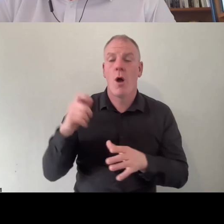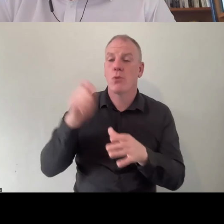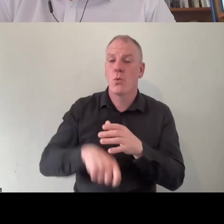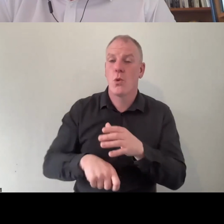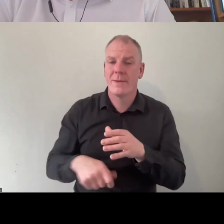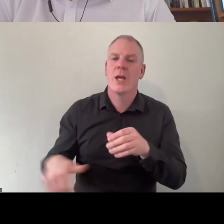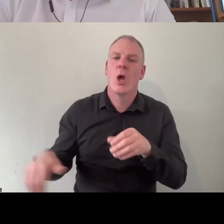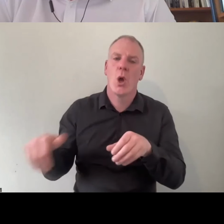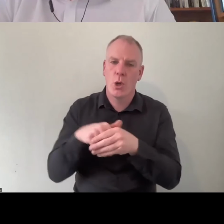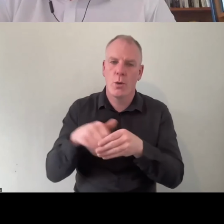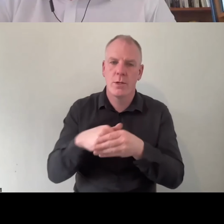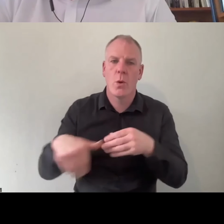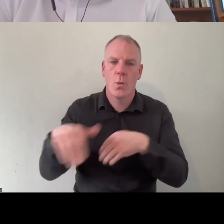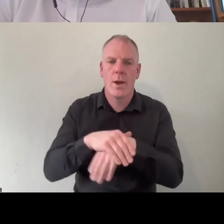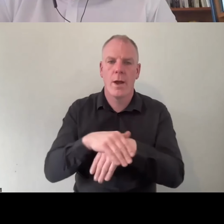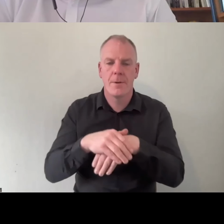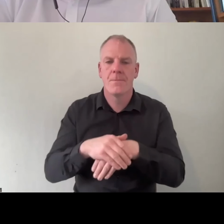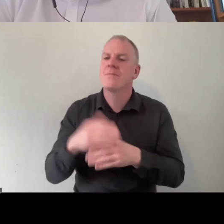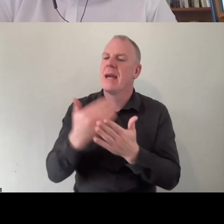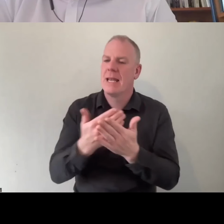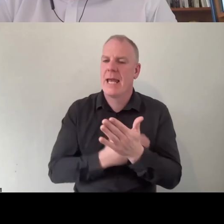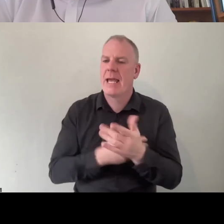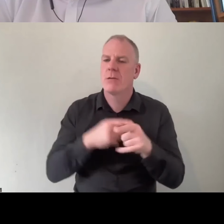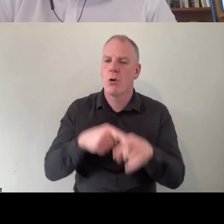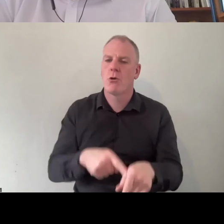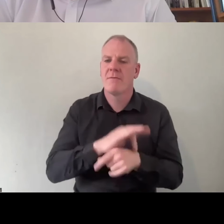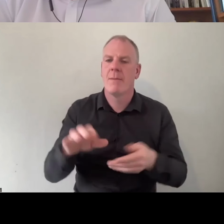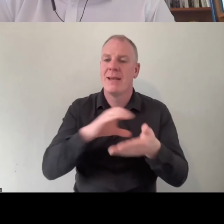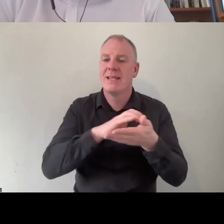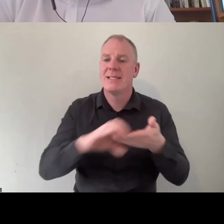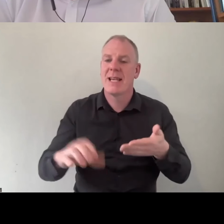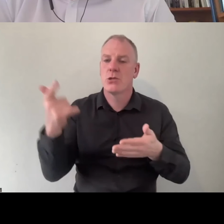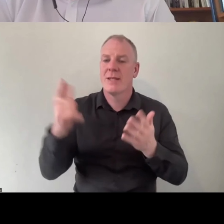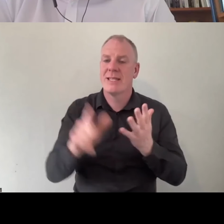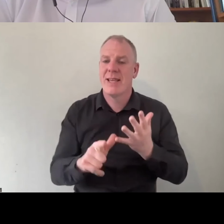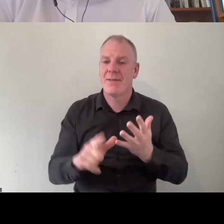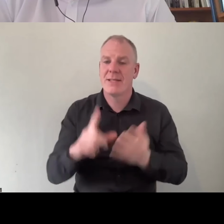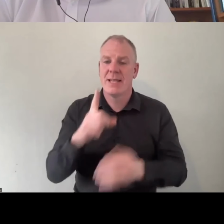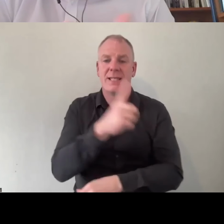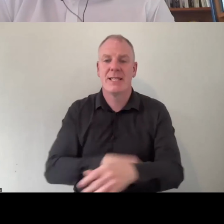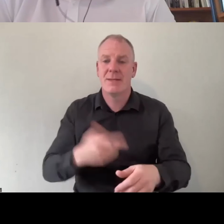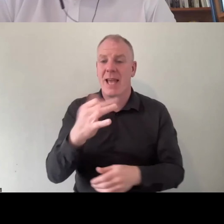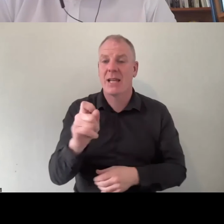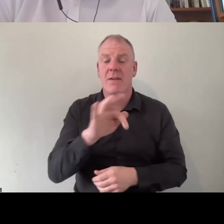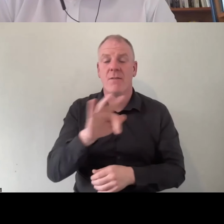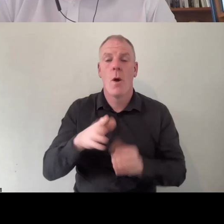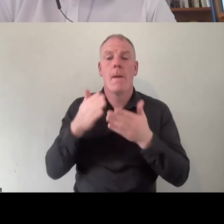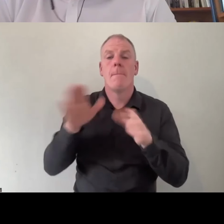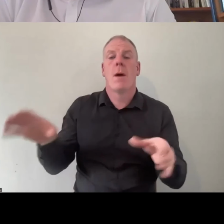it's a legal requirement under Section 27 of the Disability Act for Public Bodies, but in this slide, I've just given you